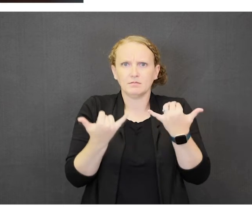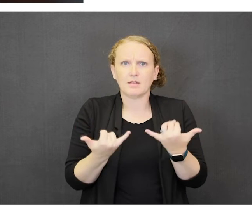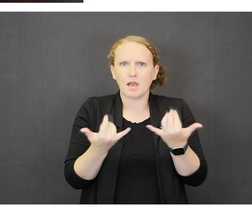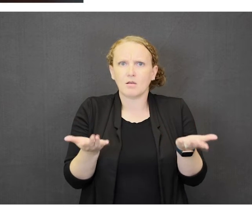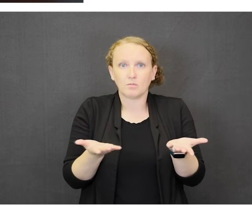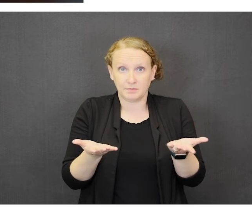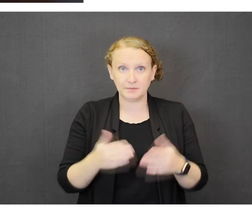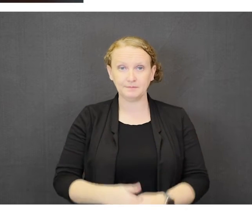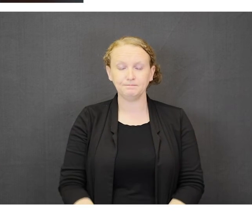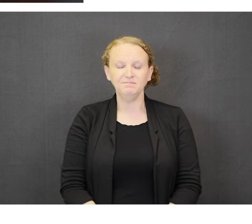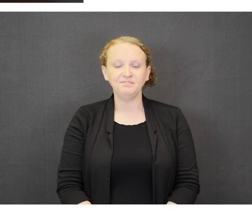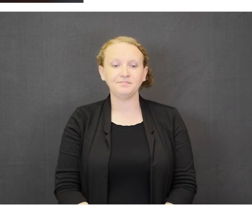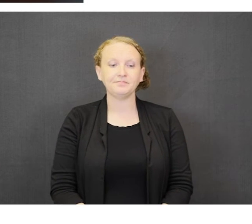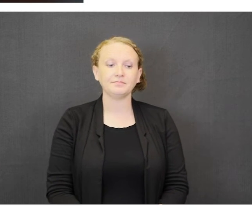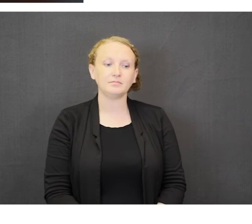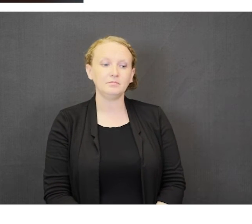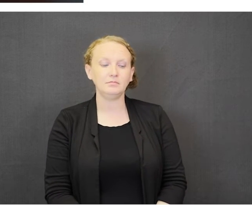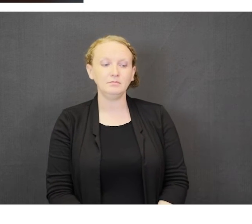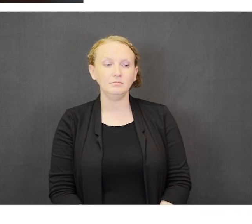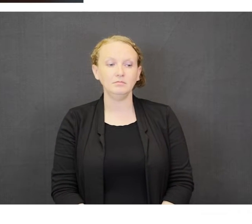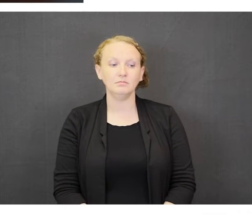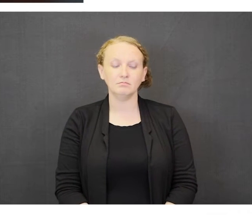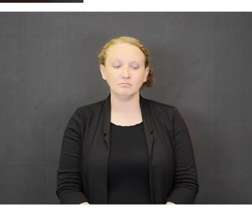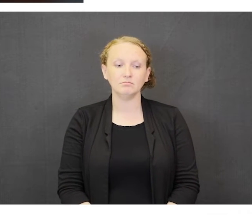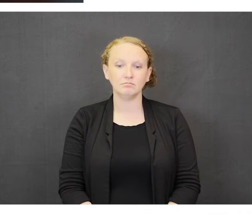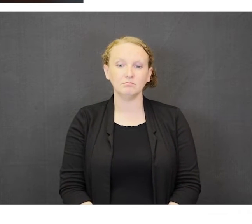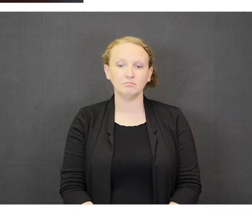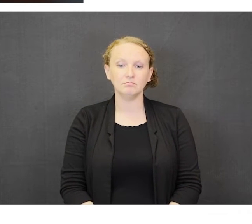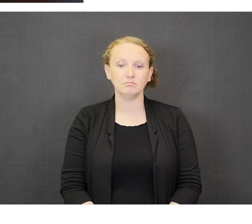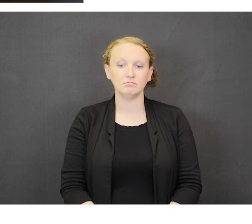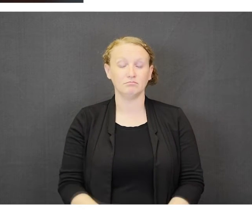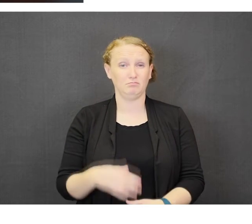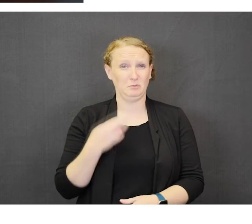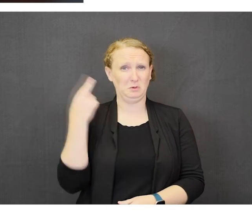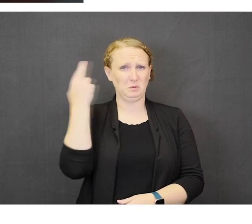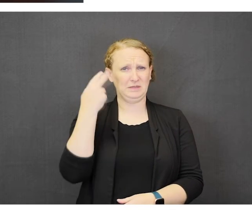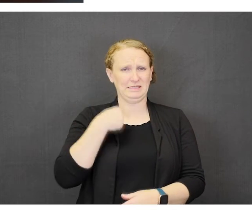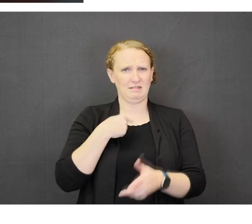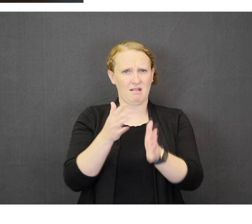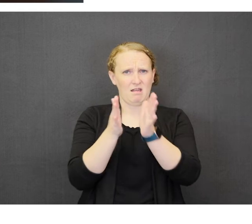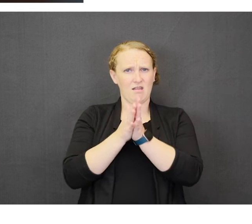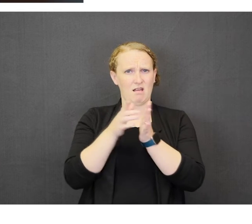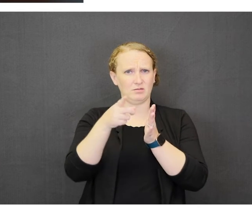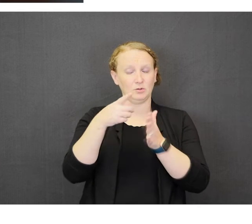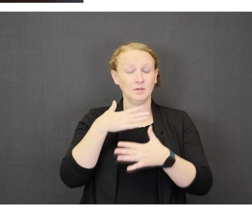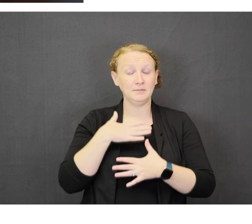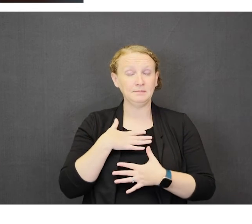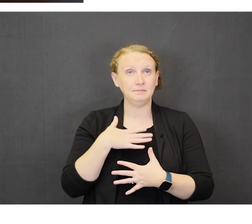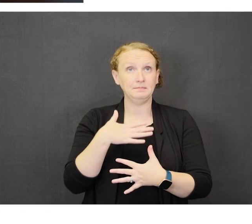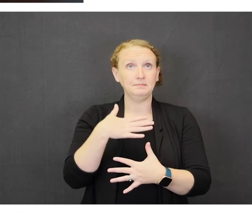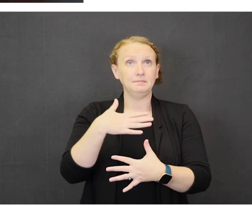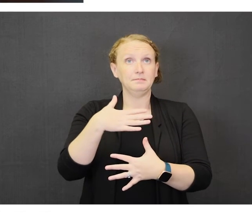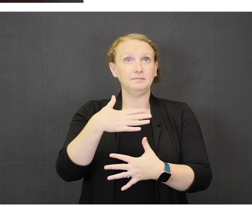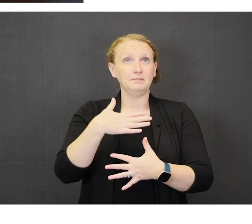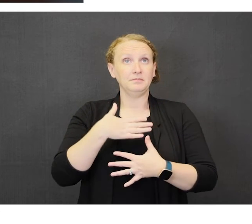The reason why I'm inviting you to pause and to take a deep breath and to check in with yourself